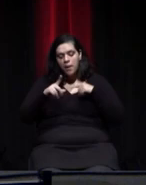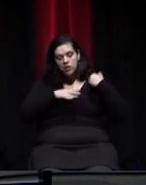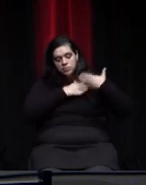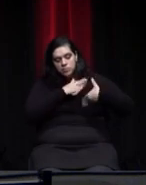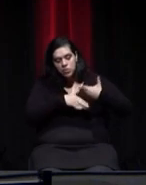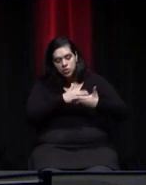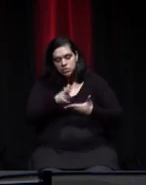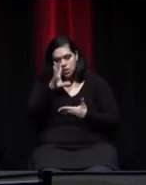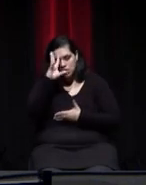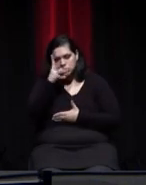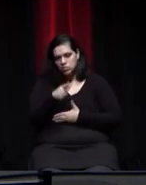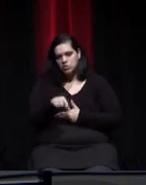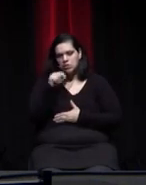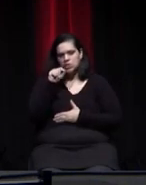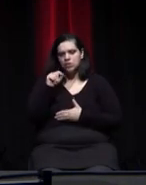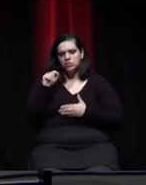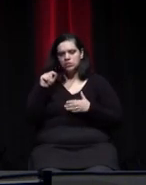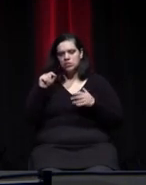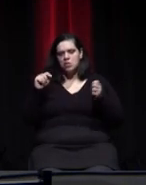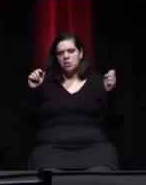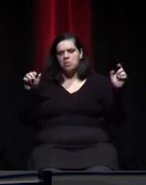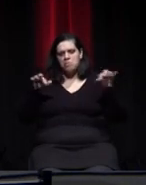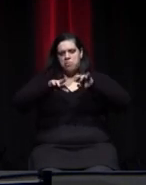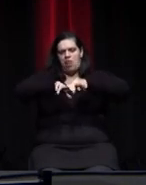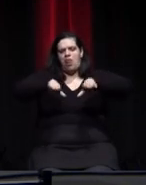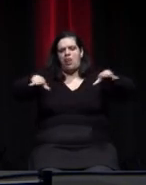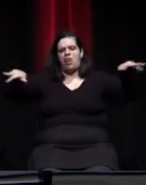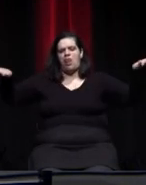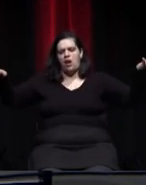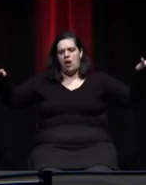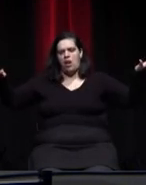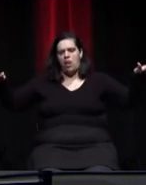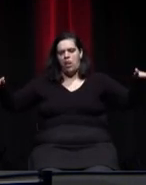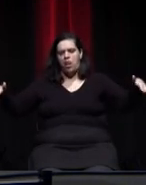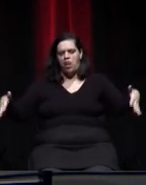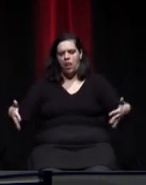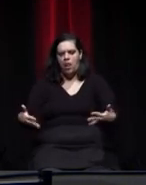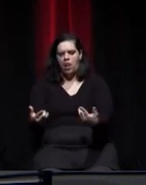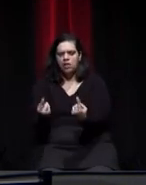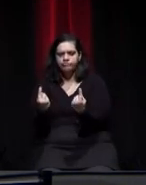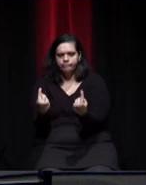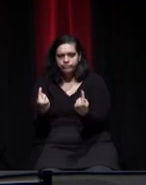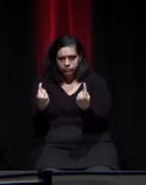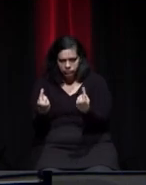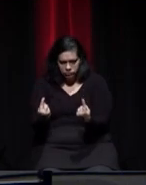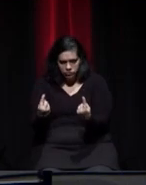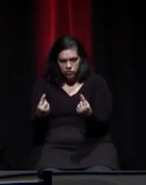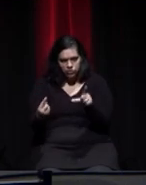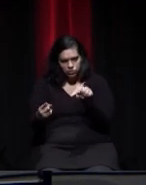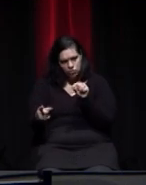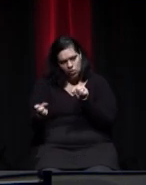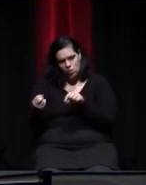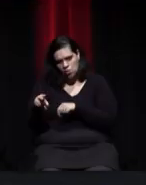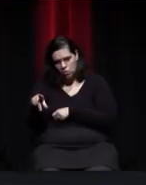boils things down to choices of this kind, even from the institutional perspective.